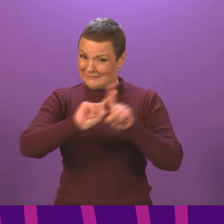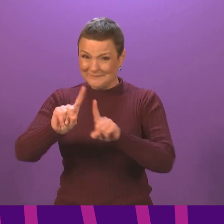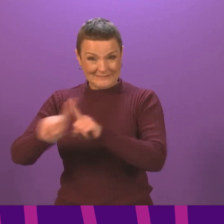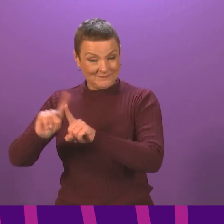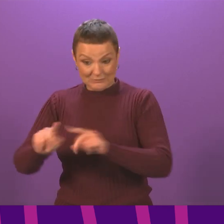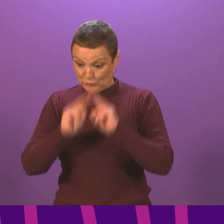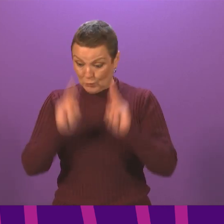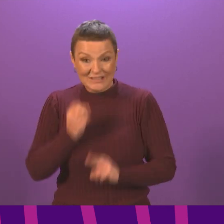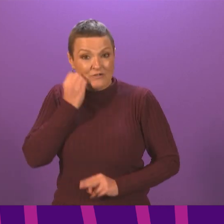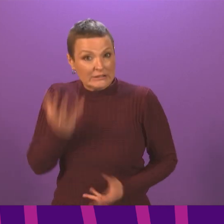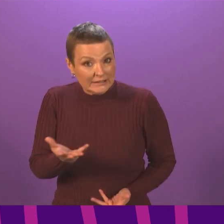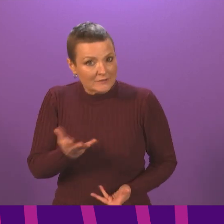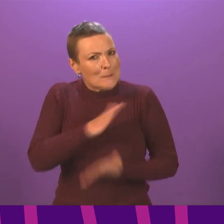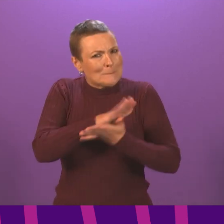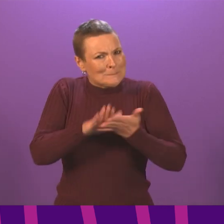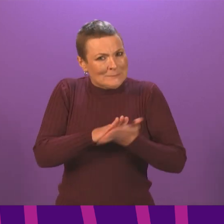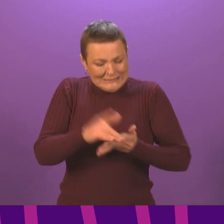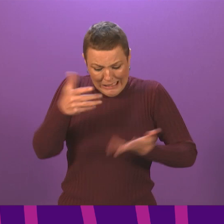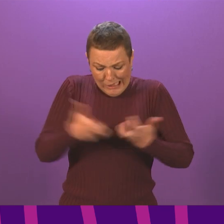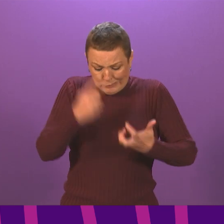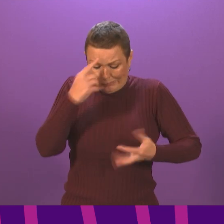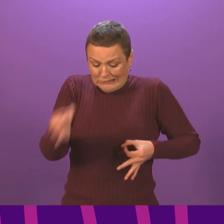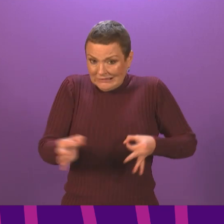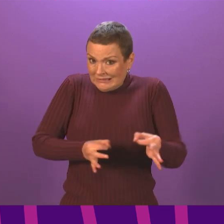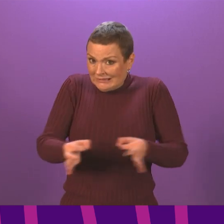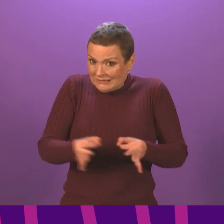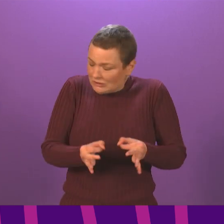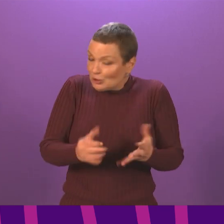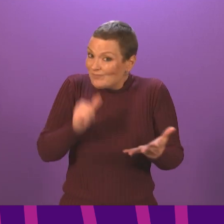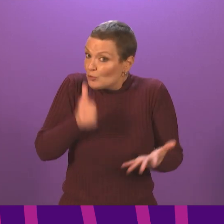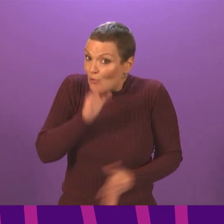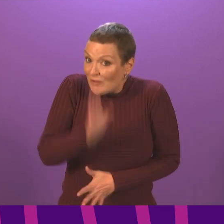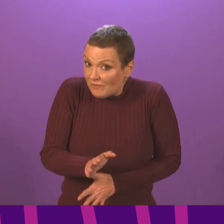and settings. The logistics of this are not straightforward, so we will phase in the testing